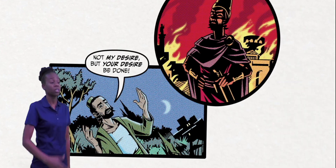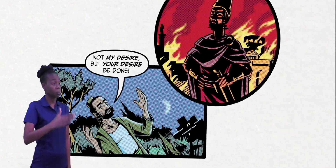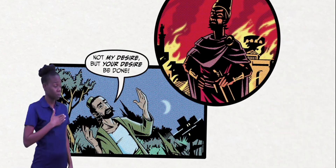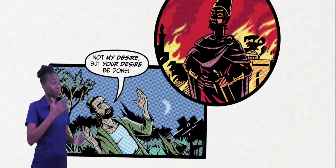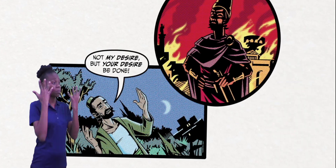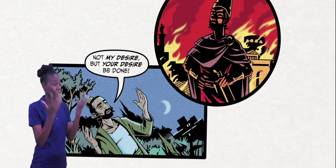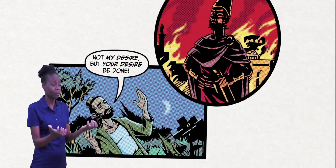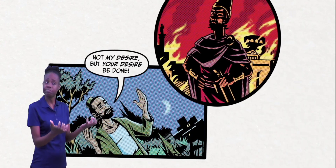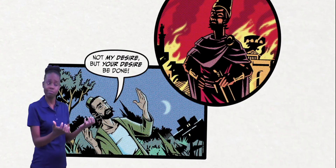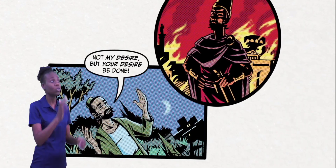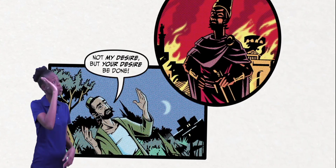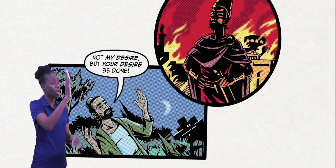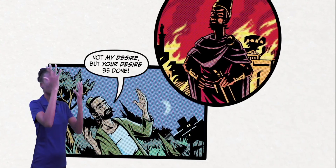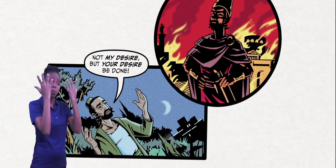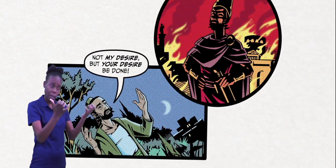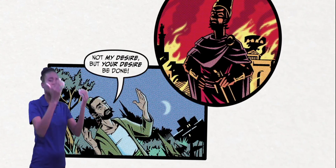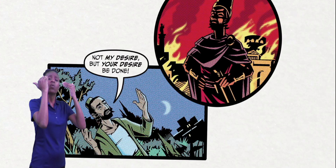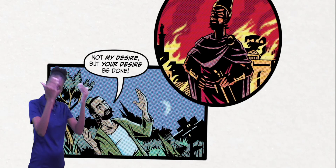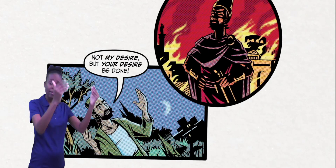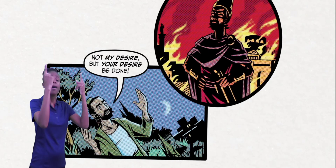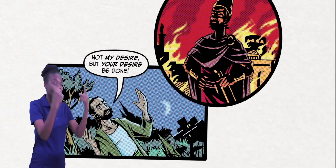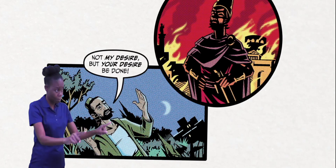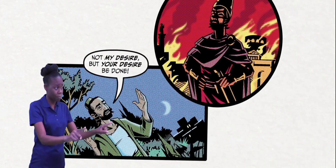“Not my desire but your desire be done.”